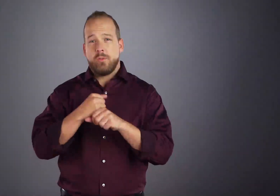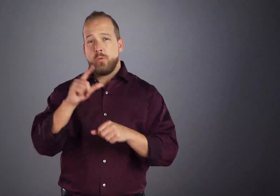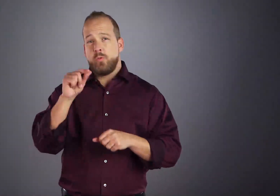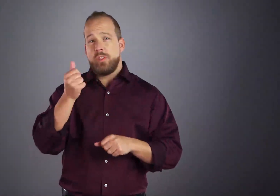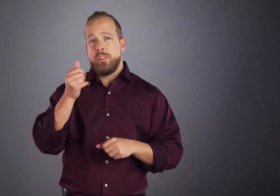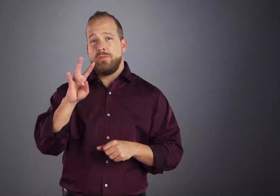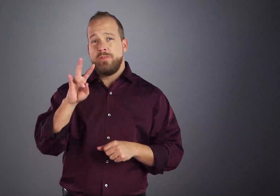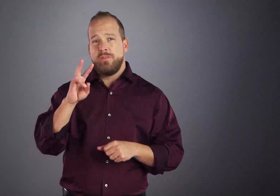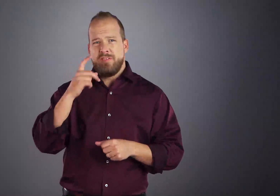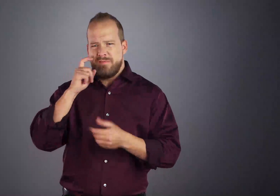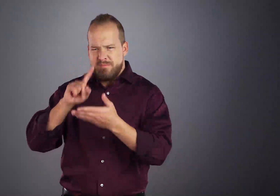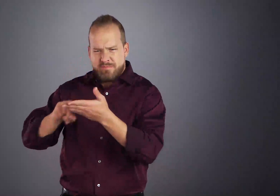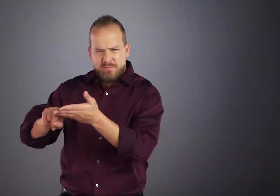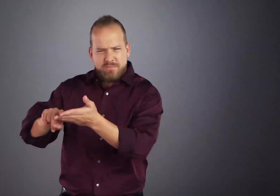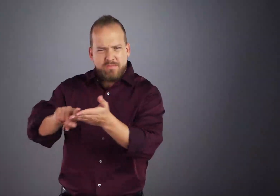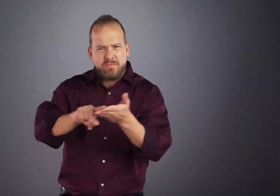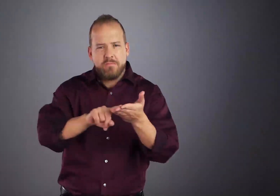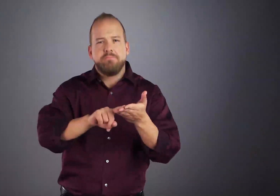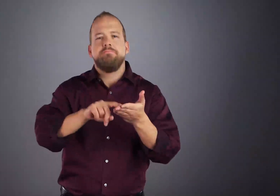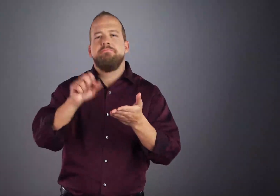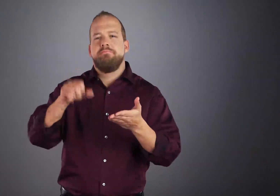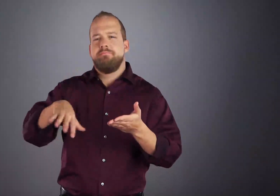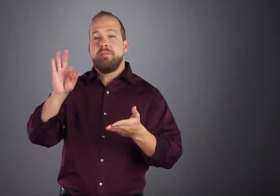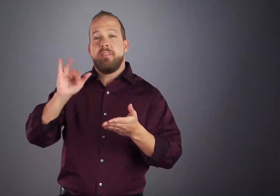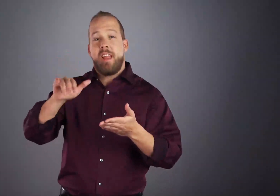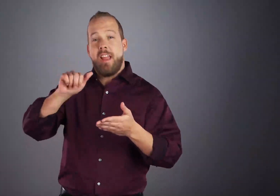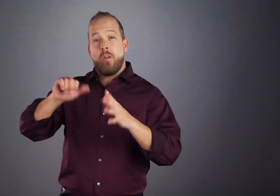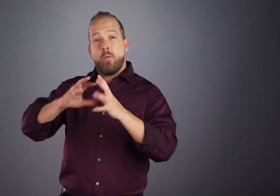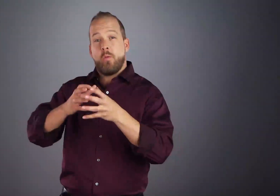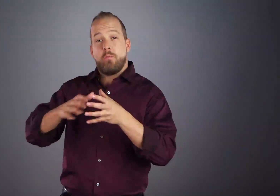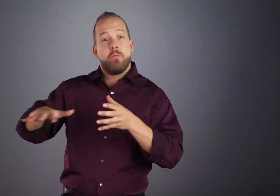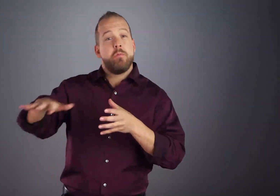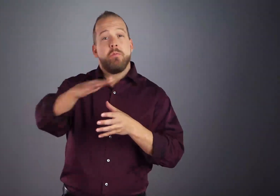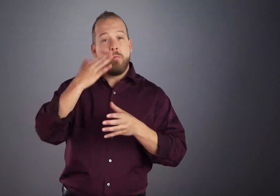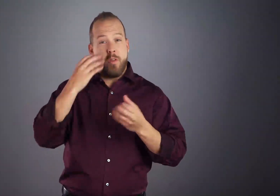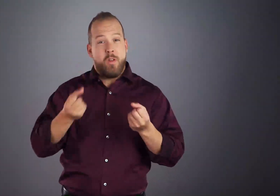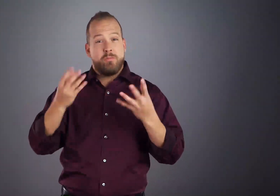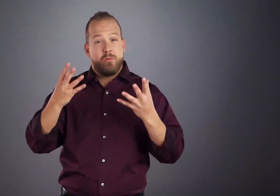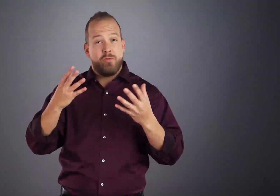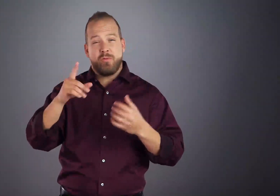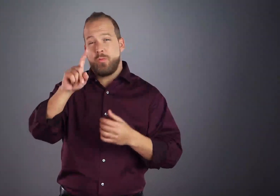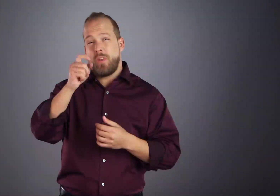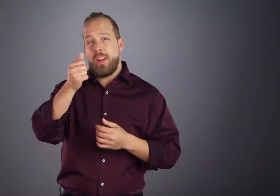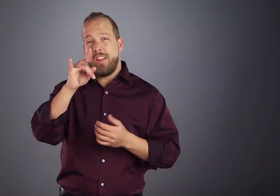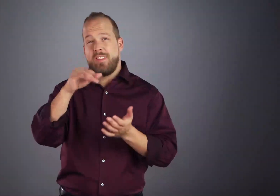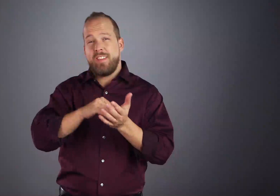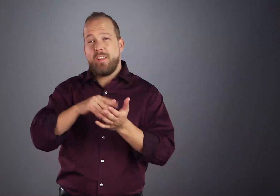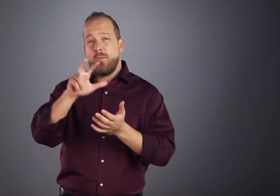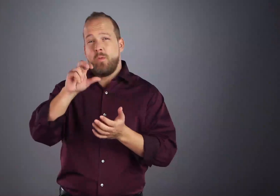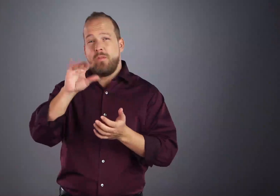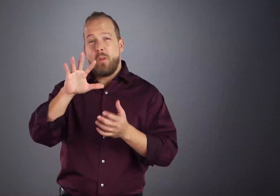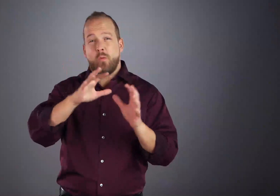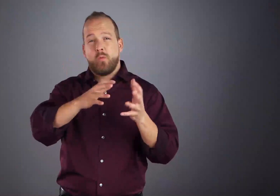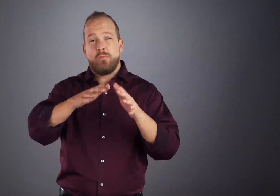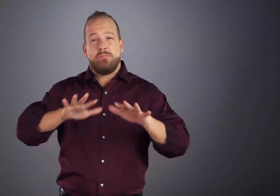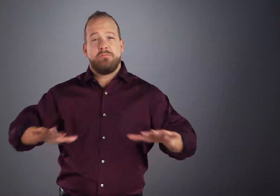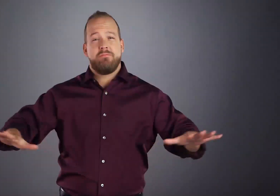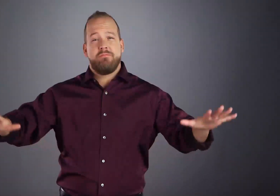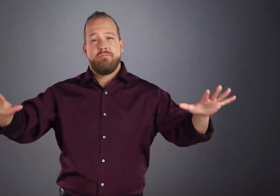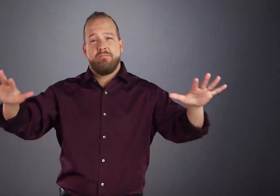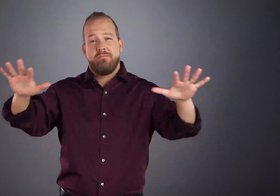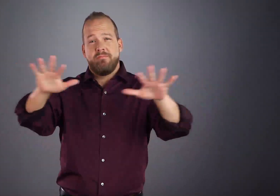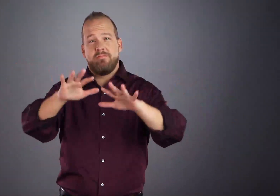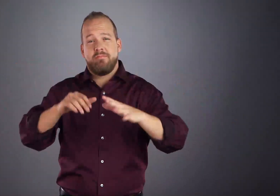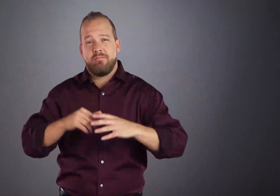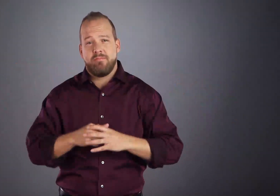* In 2017, A.A. is composed of approximately 118,305 groups.